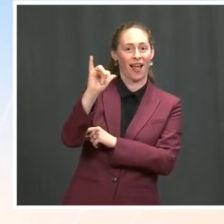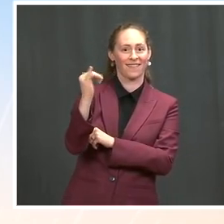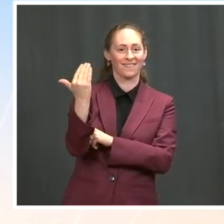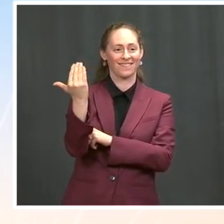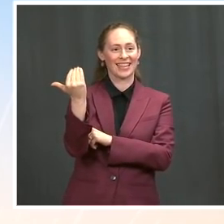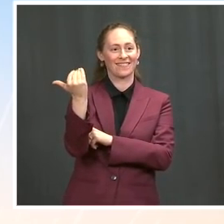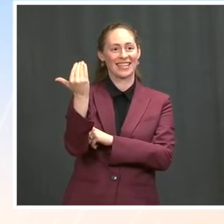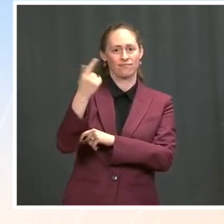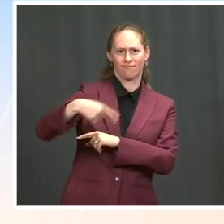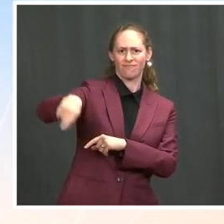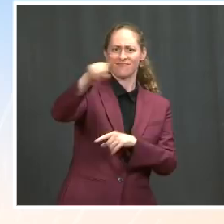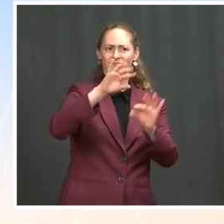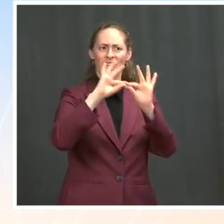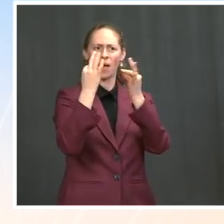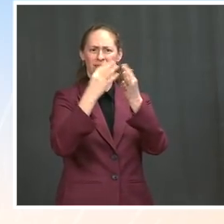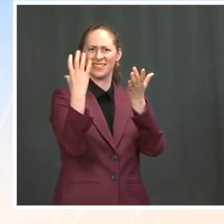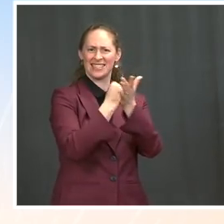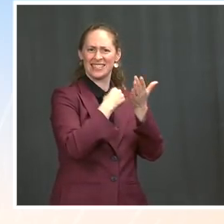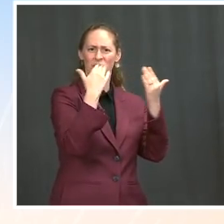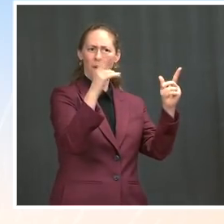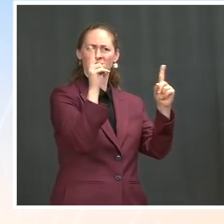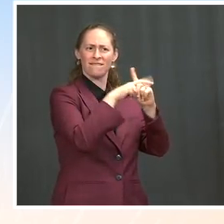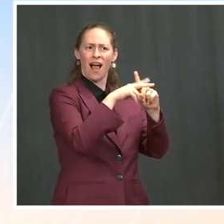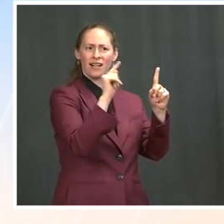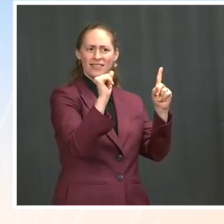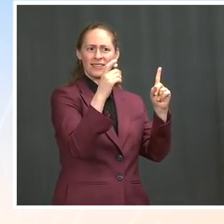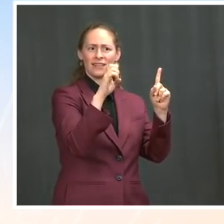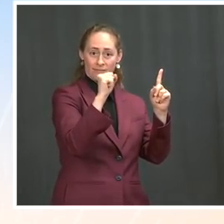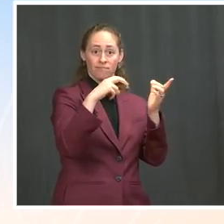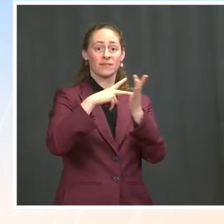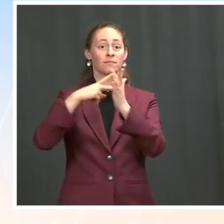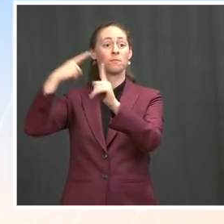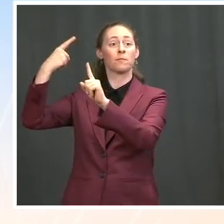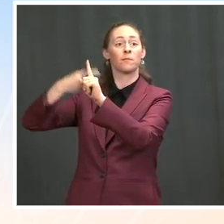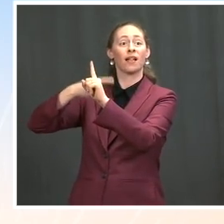will receive this monthly payment automatically. This means most families with two young children